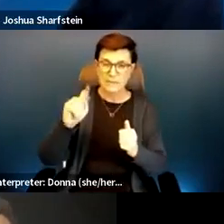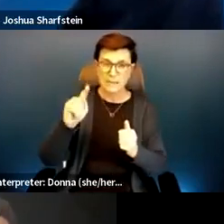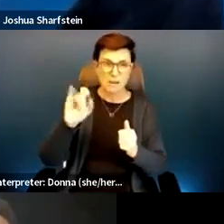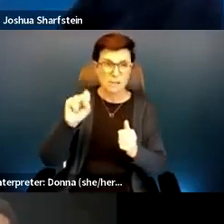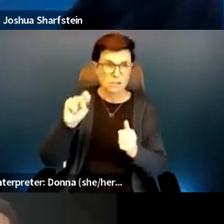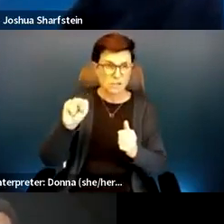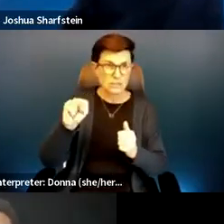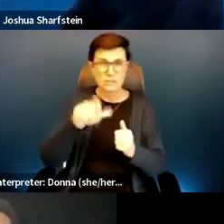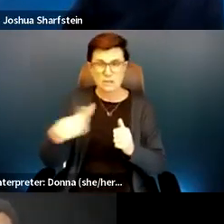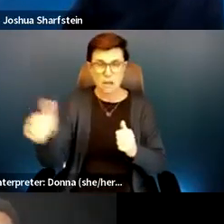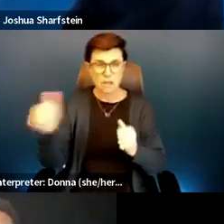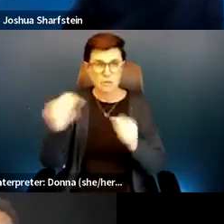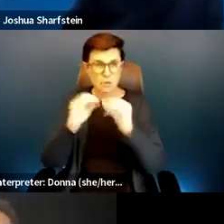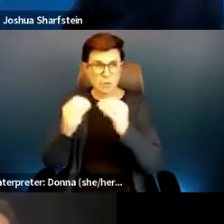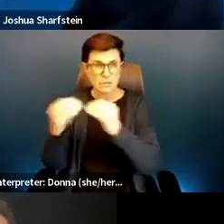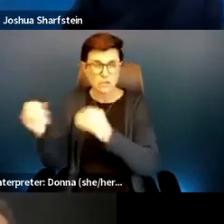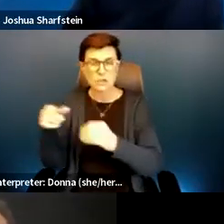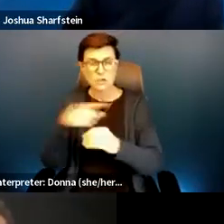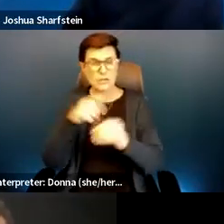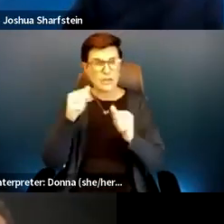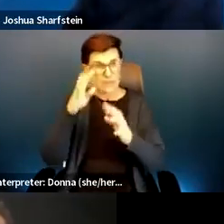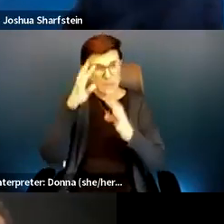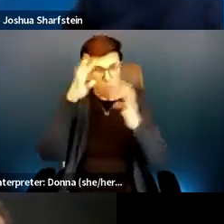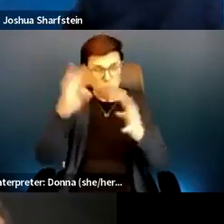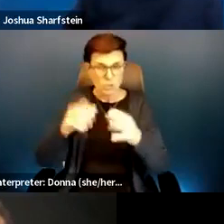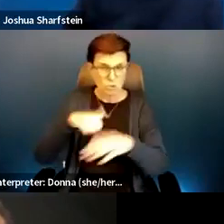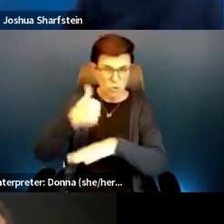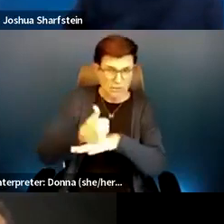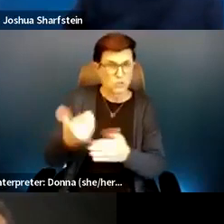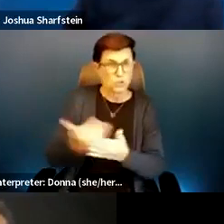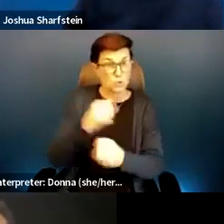You create new structures in an organization that works